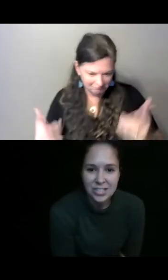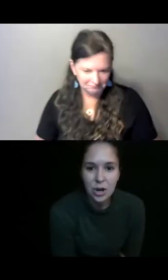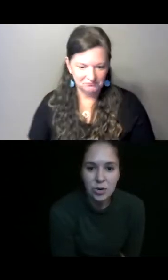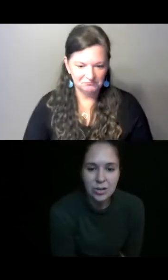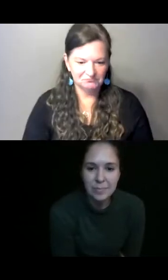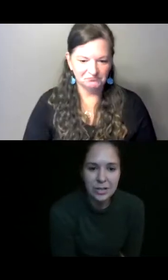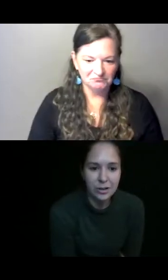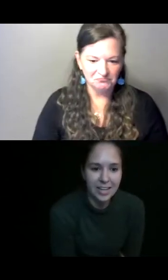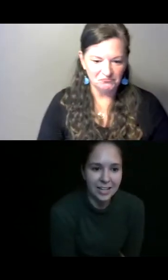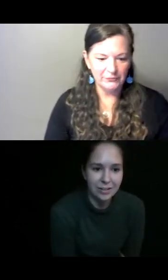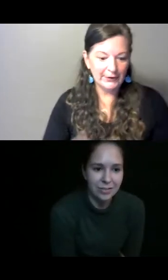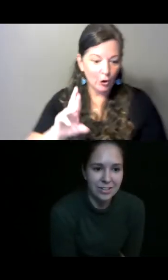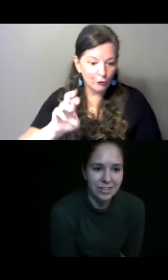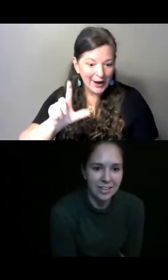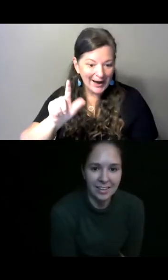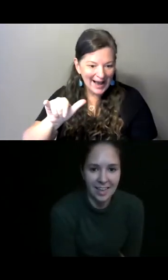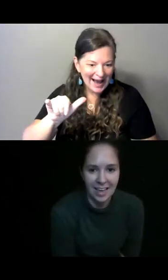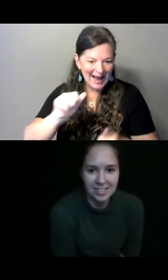So, you can be creative like that.